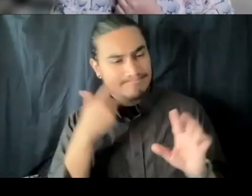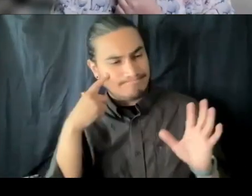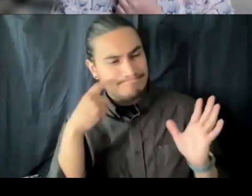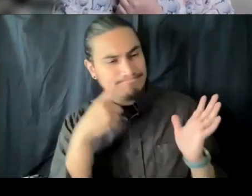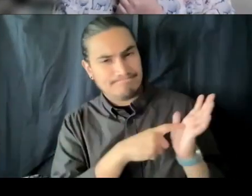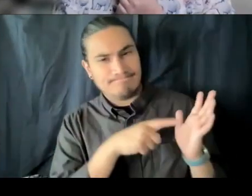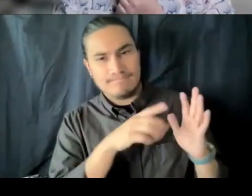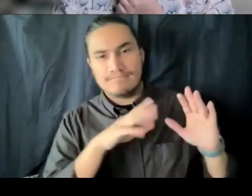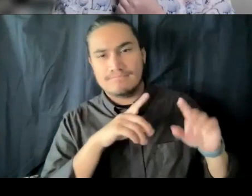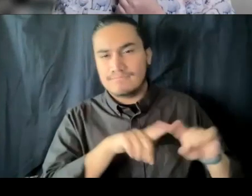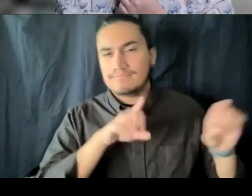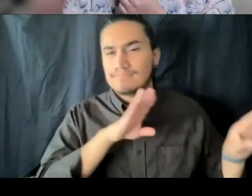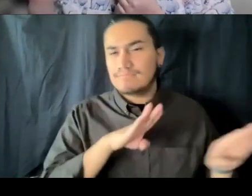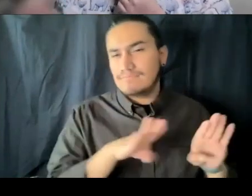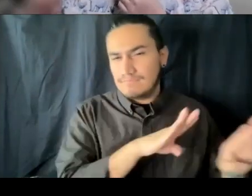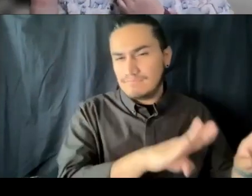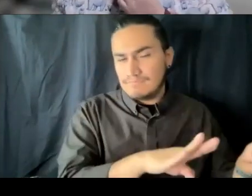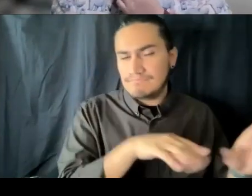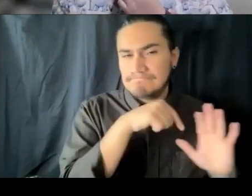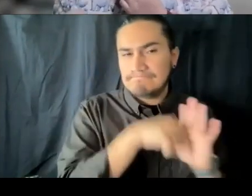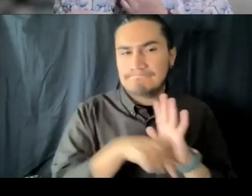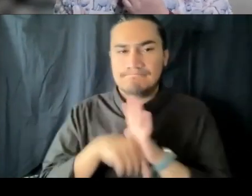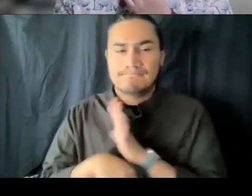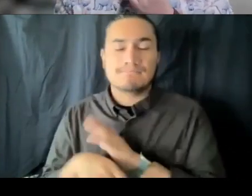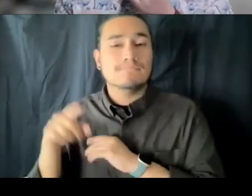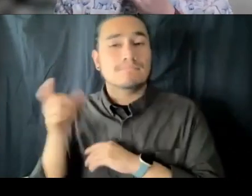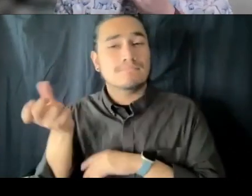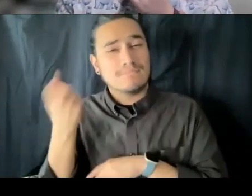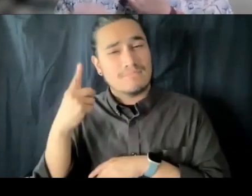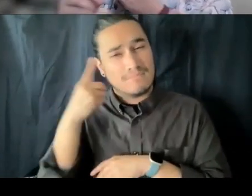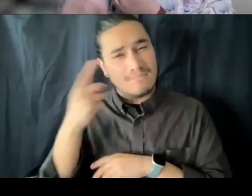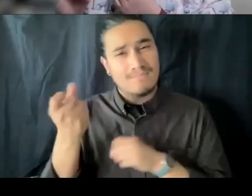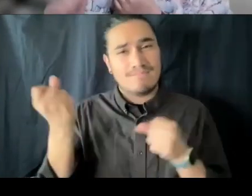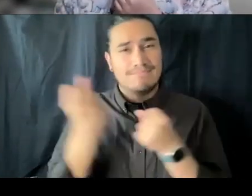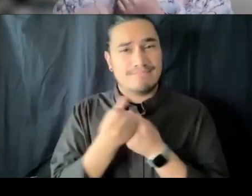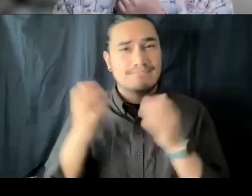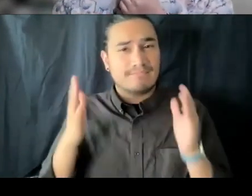And for advocates, often we're not gonna know